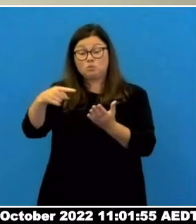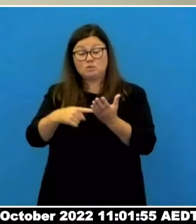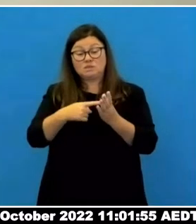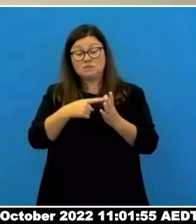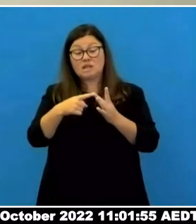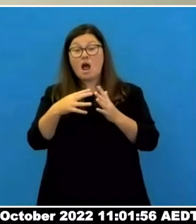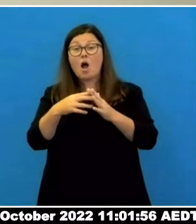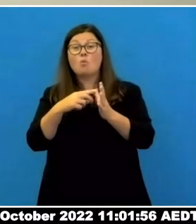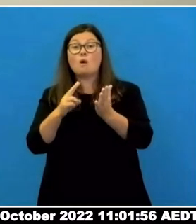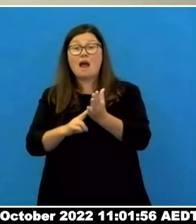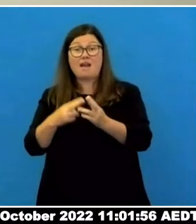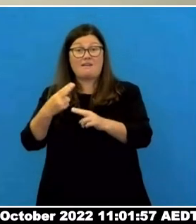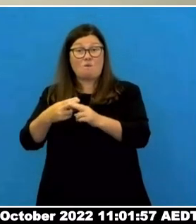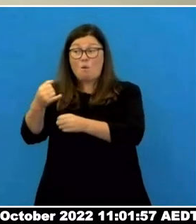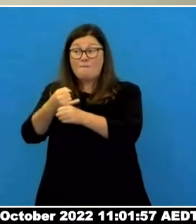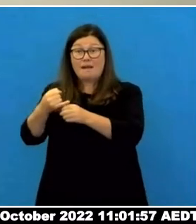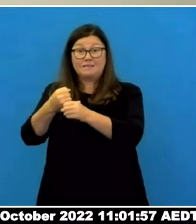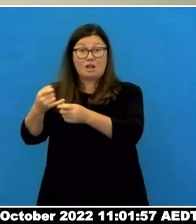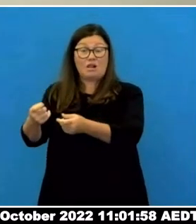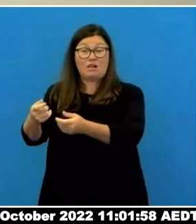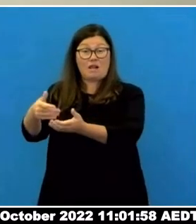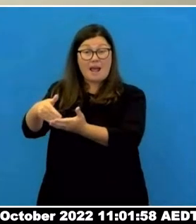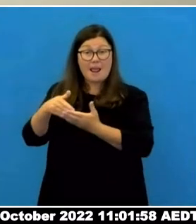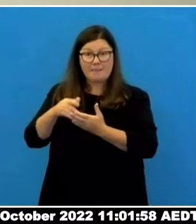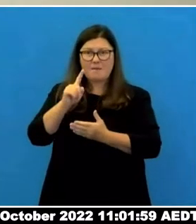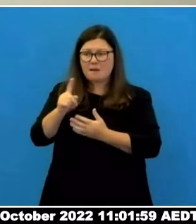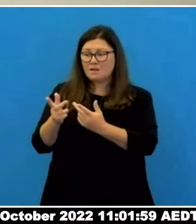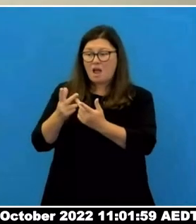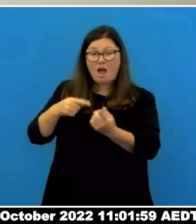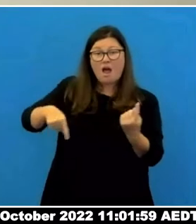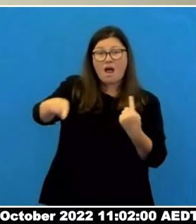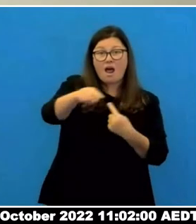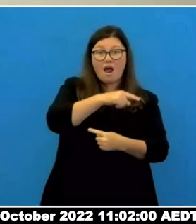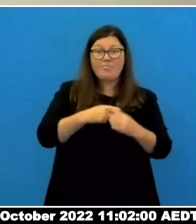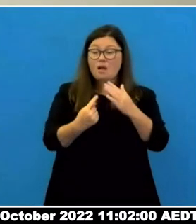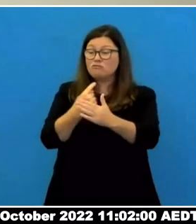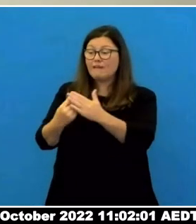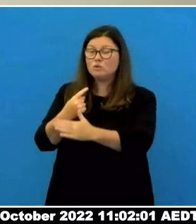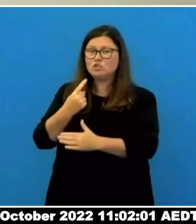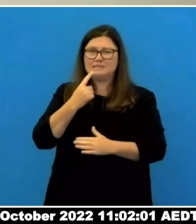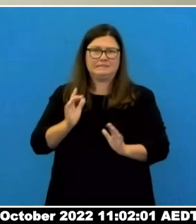from other refugees about the medical treatment they had received there so I didn't go.